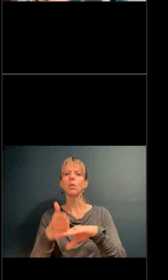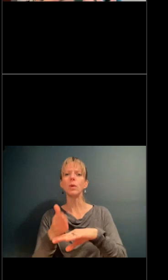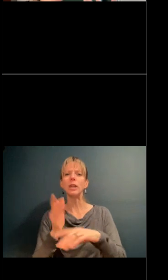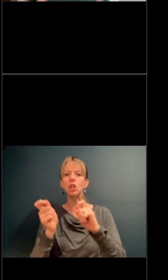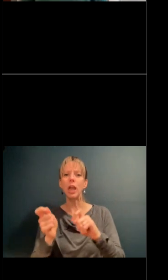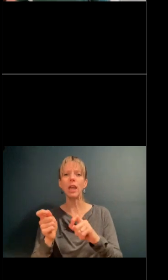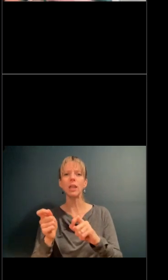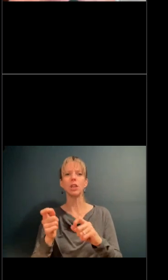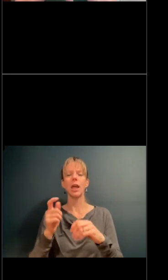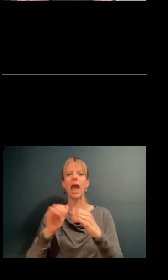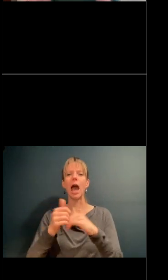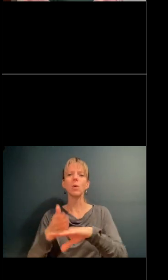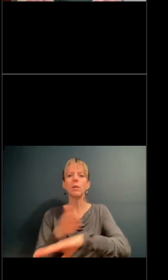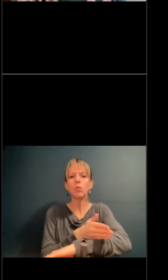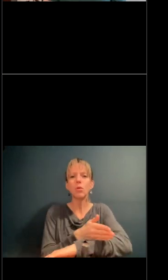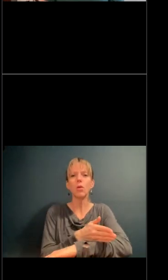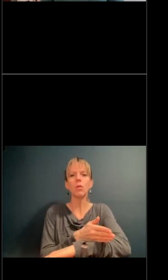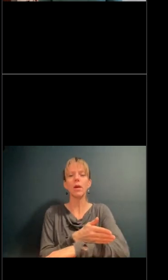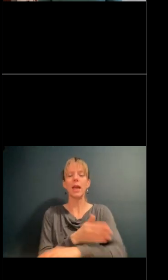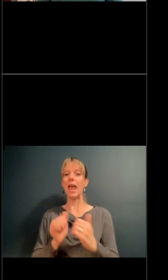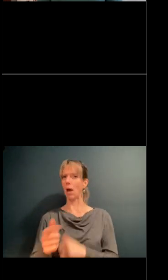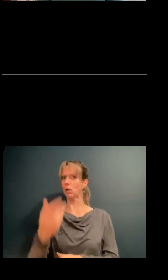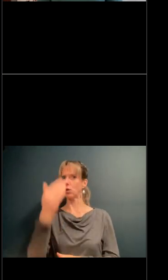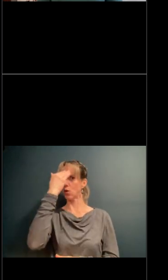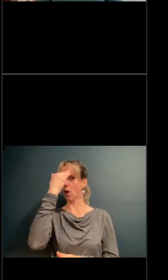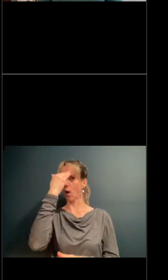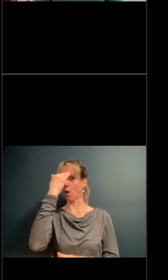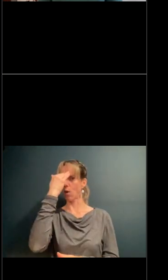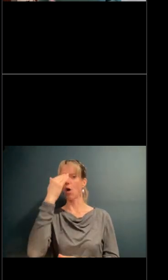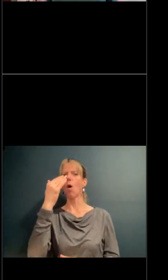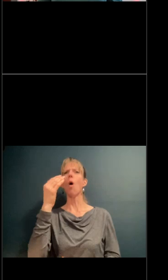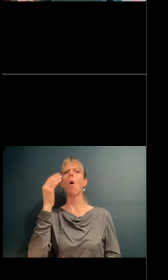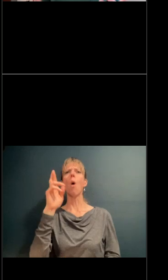I hope this resonates because is probably actually, not a portrait for people with